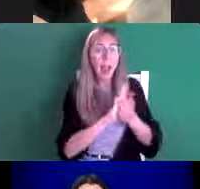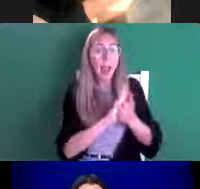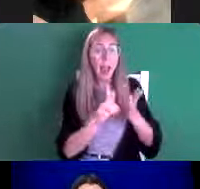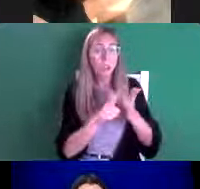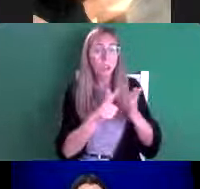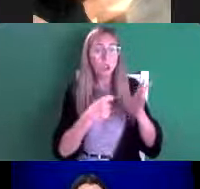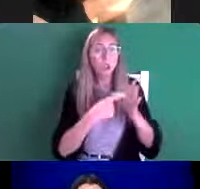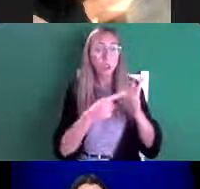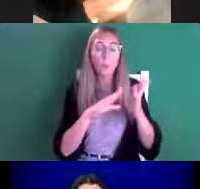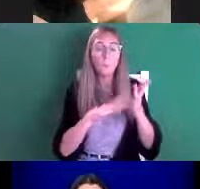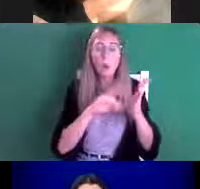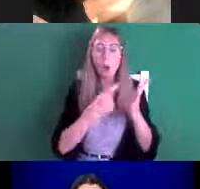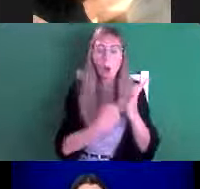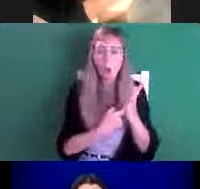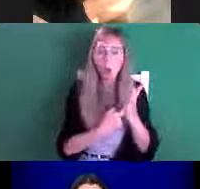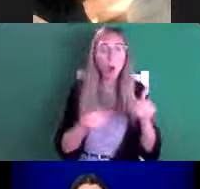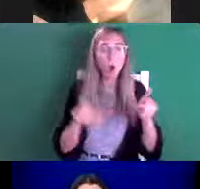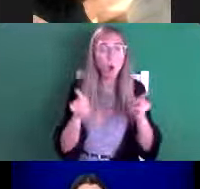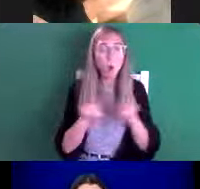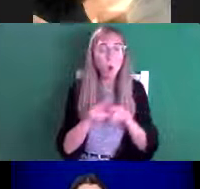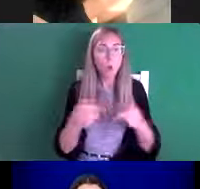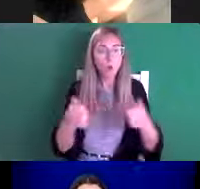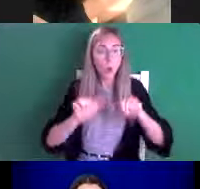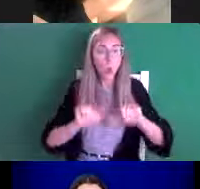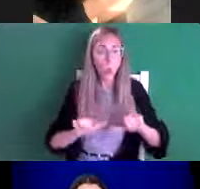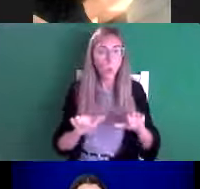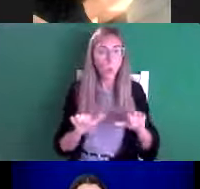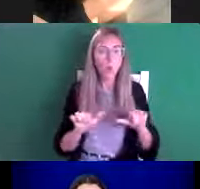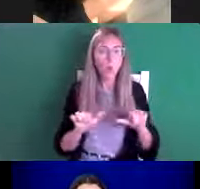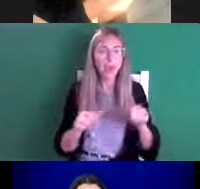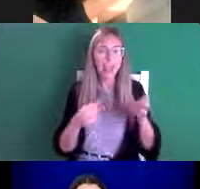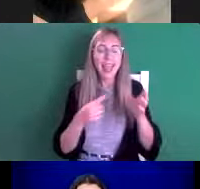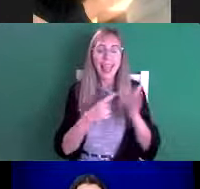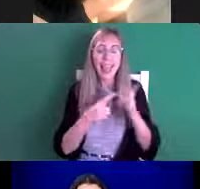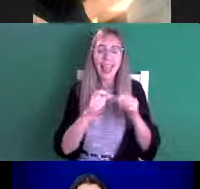and similarly aiden mosby is a disabled curator and artist and both of them have an expertise